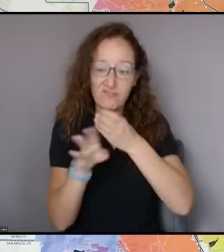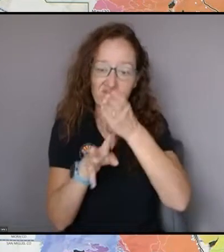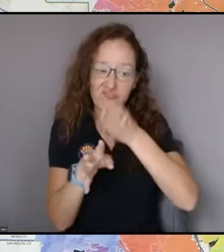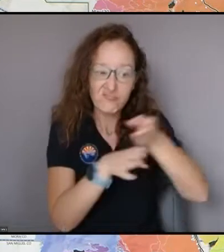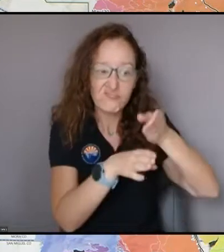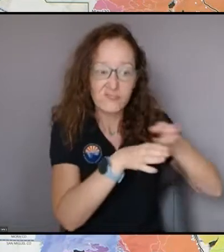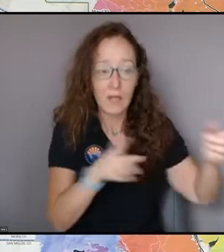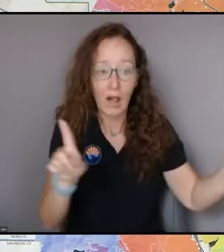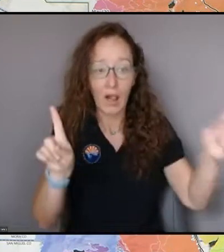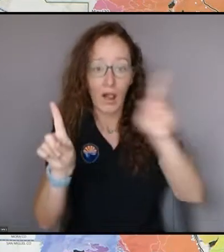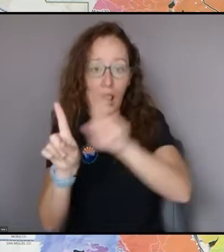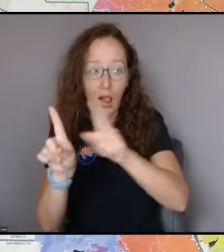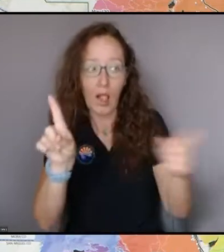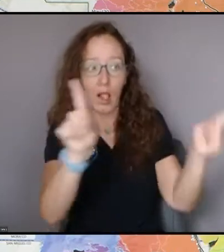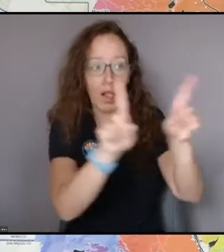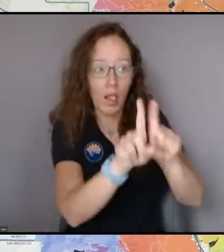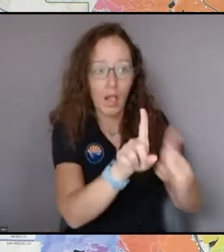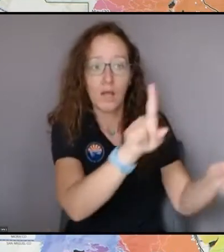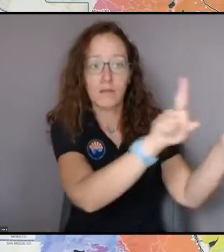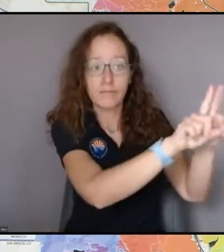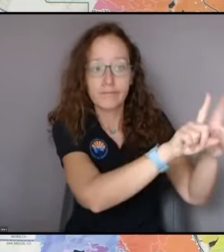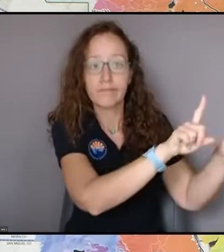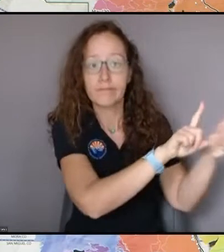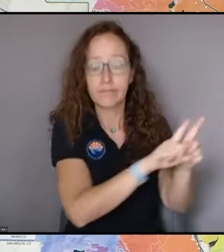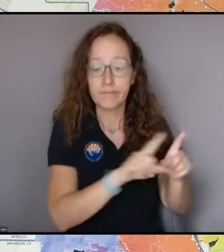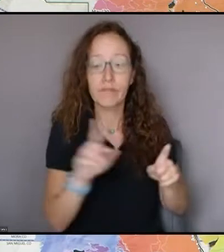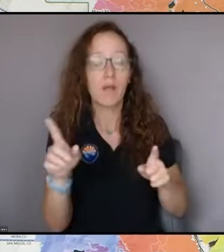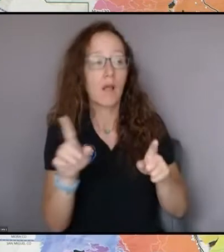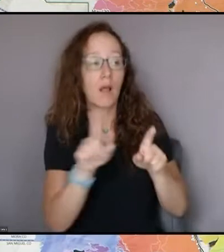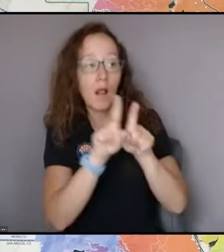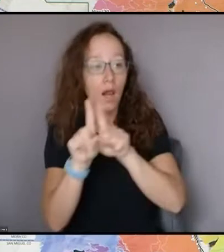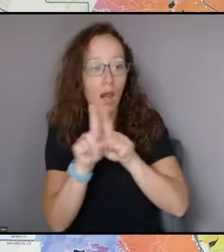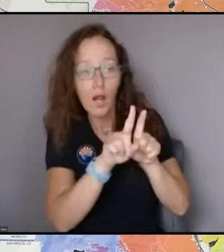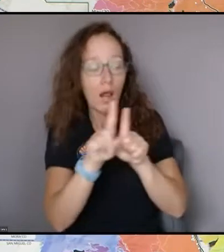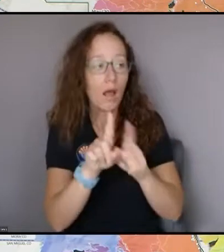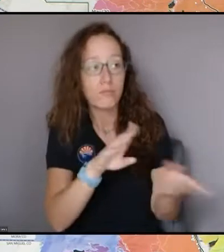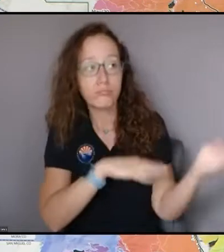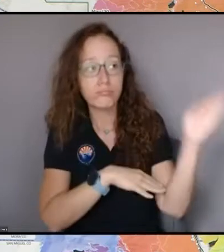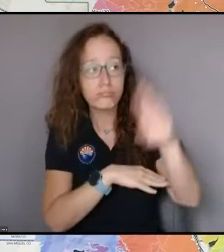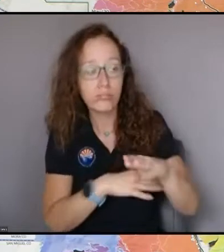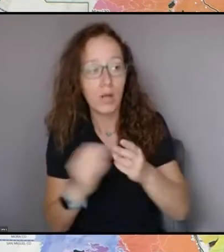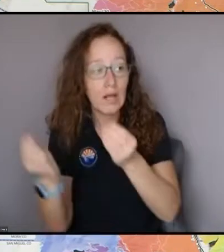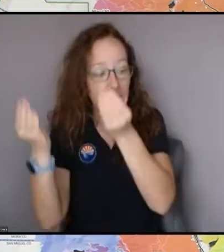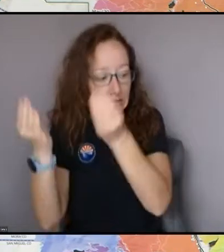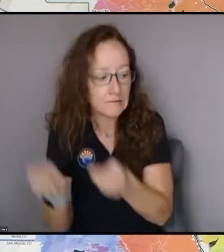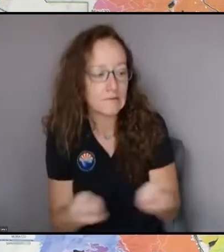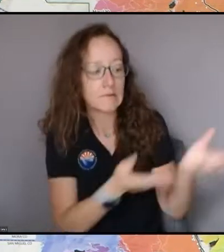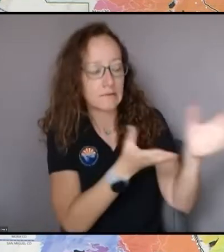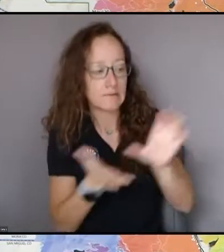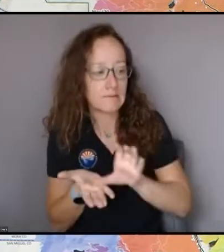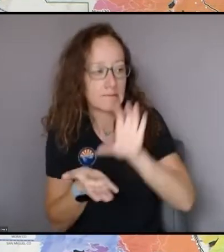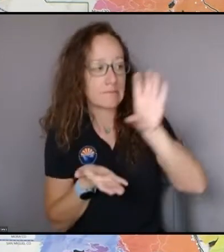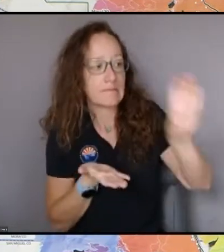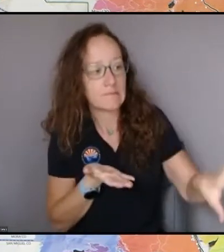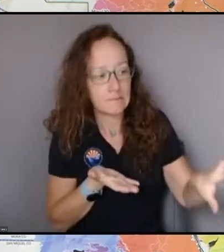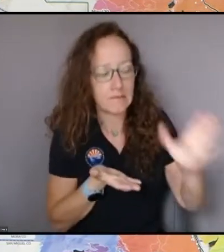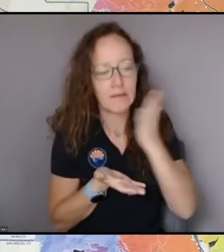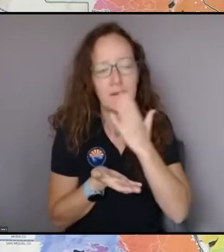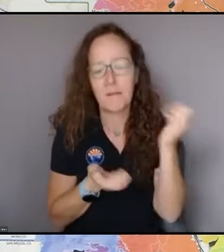make sure that we transfer the the best information possible. One of the analogies for that that I like is it's: the passing of